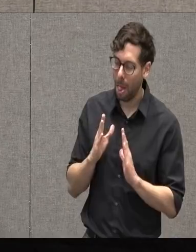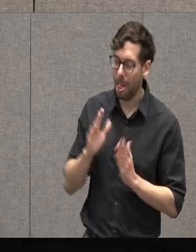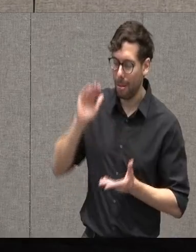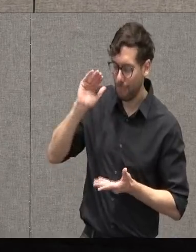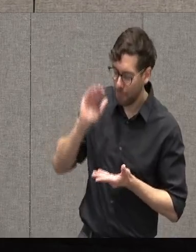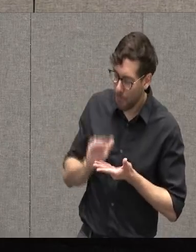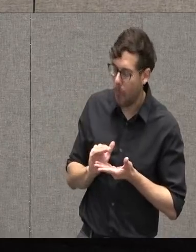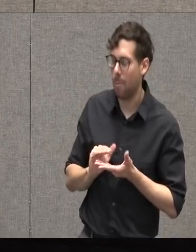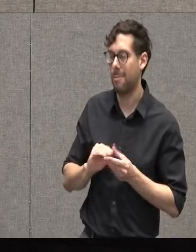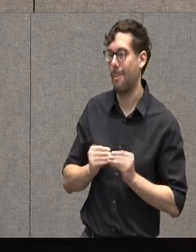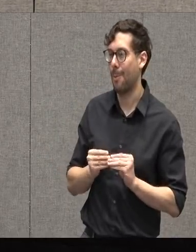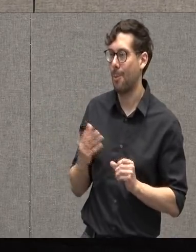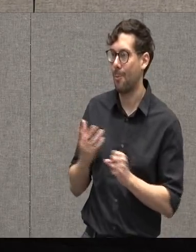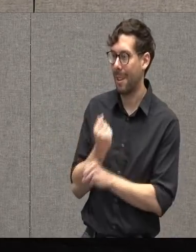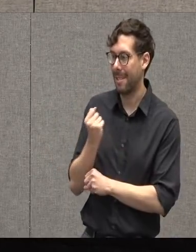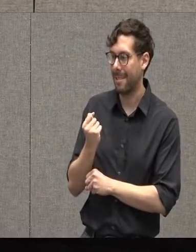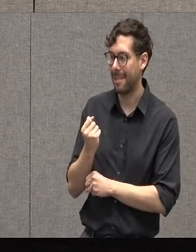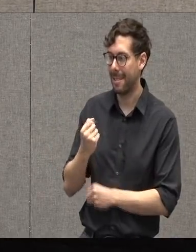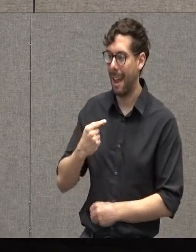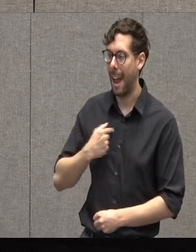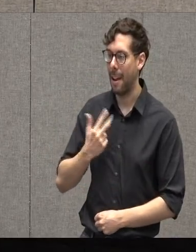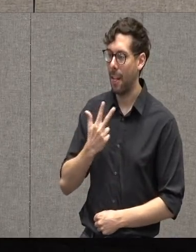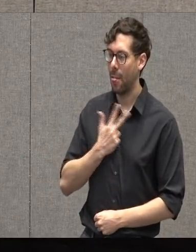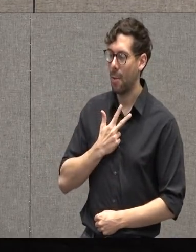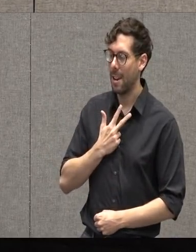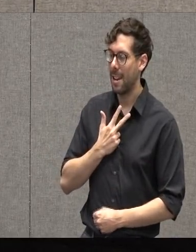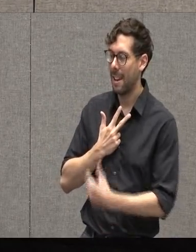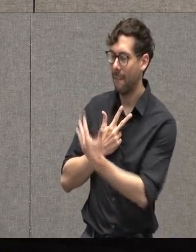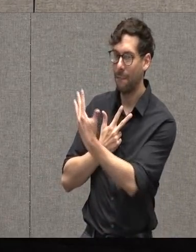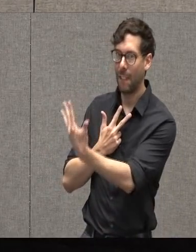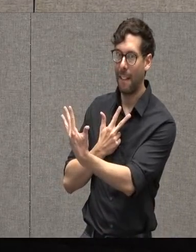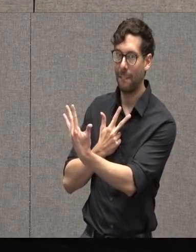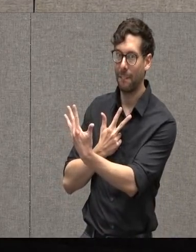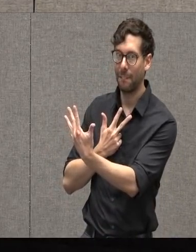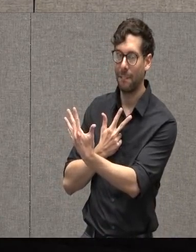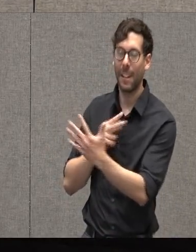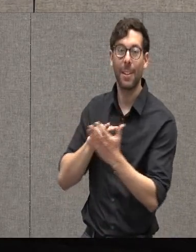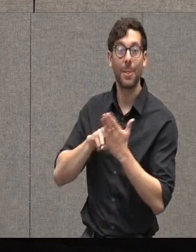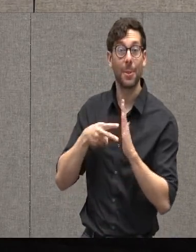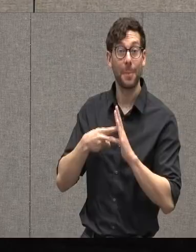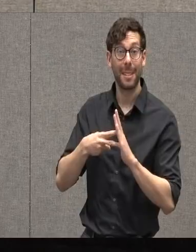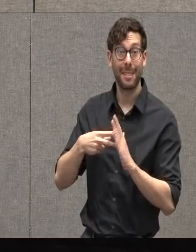I have three, you have five, so I get a tally mark. There you go, friend. Yay.